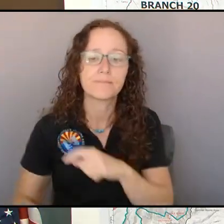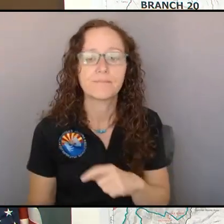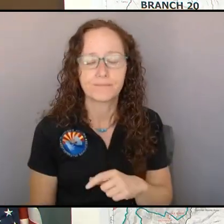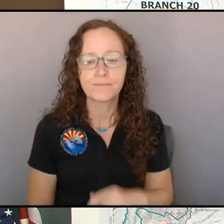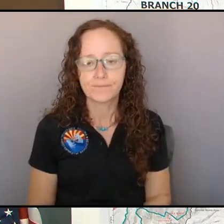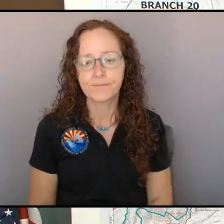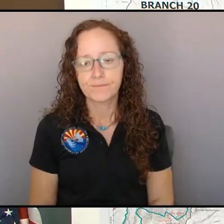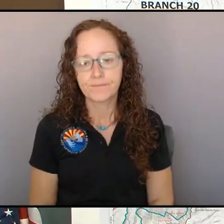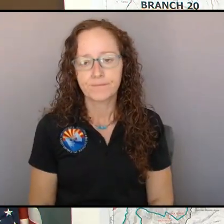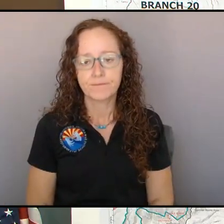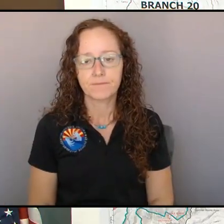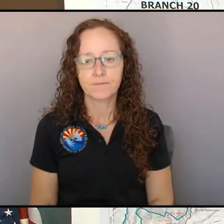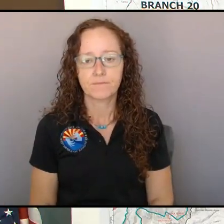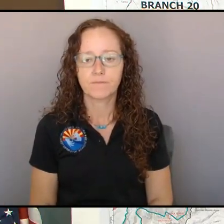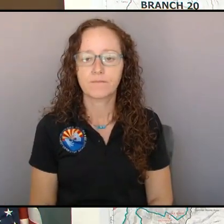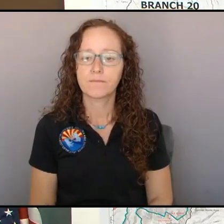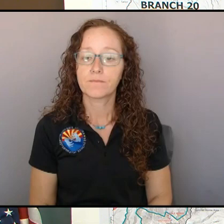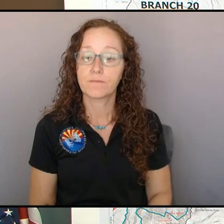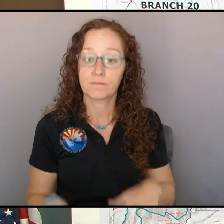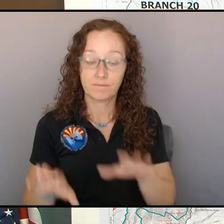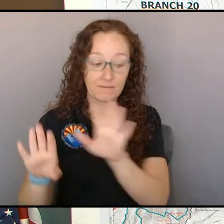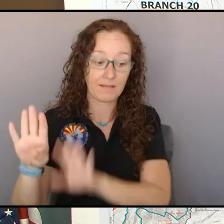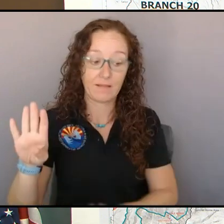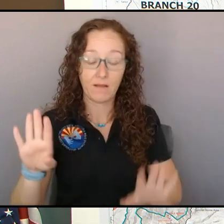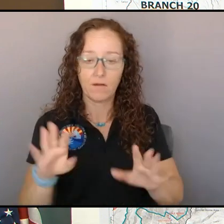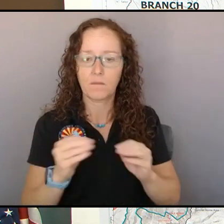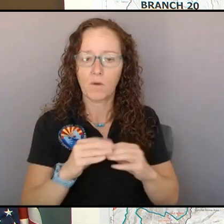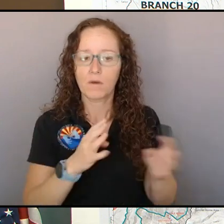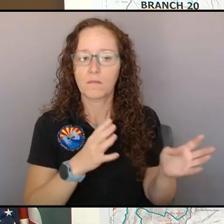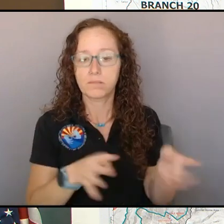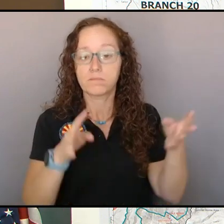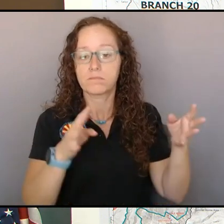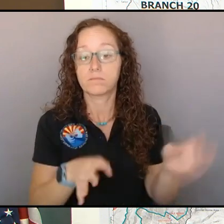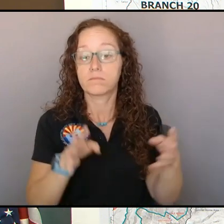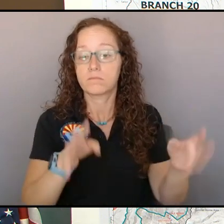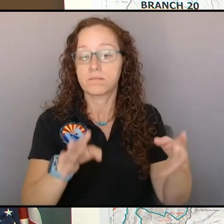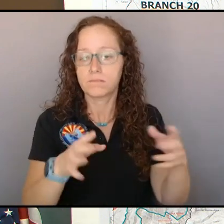gustier down here as opposed to up here. So, over at Las Vegas